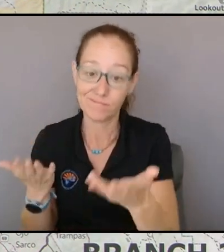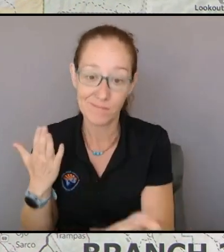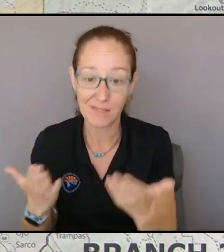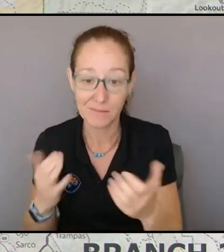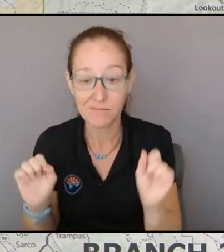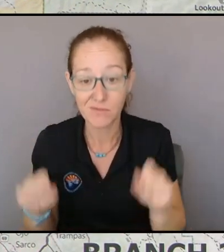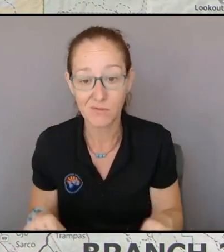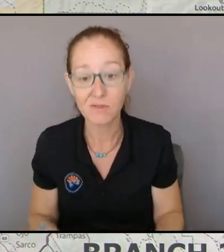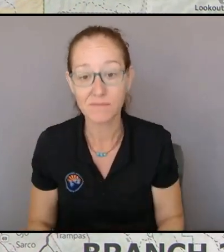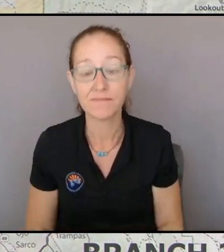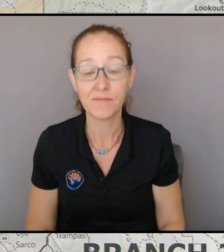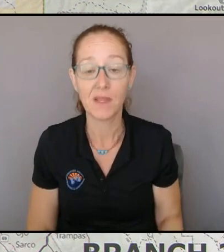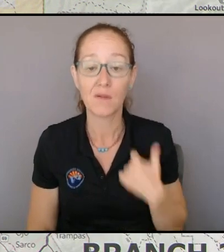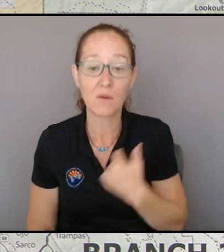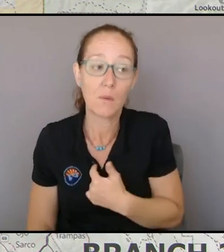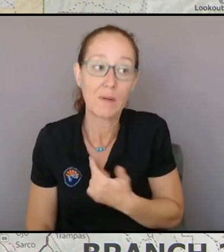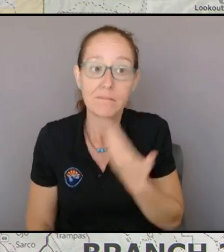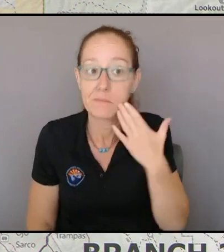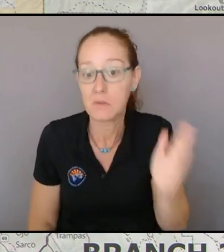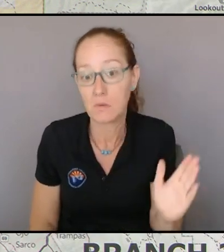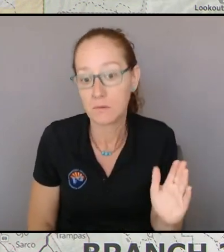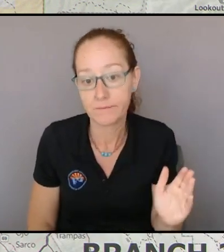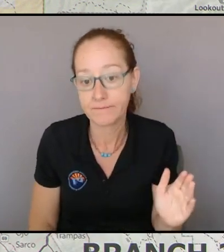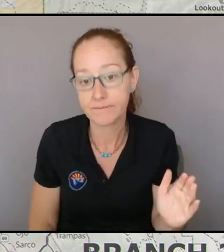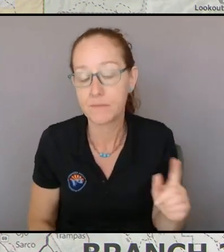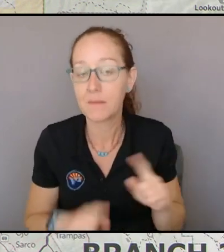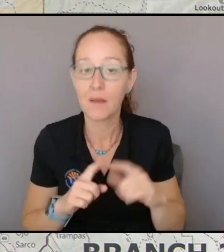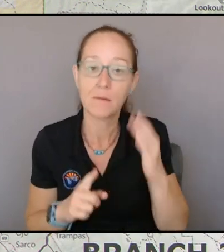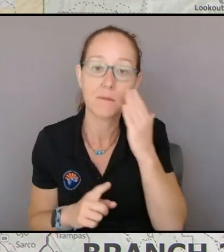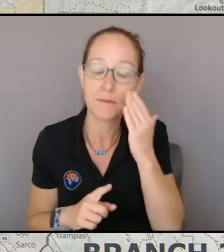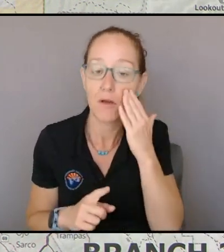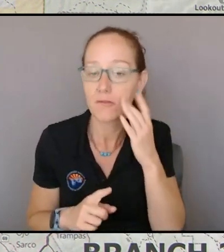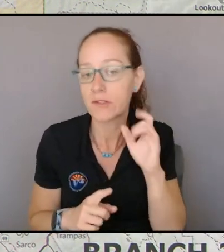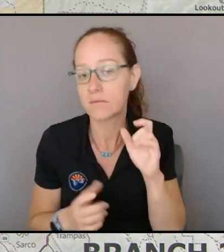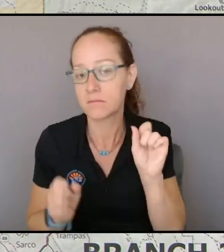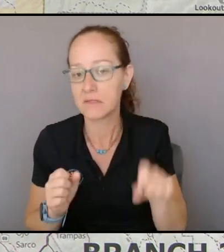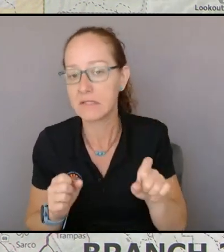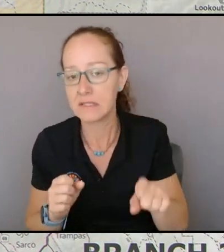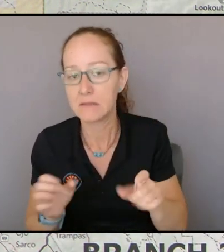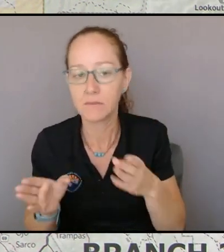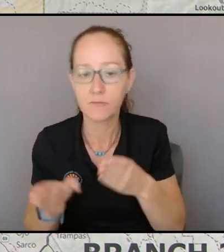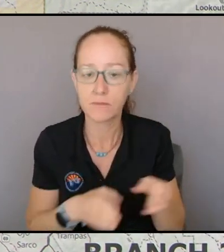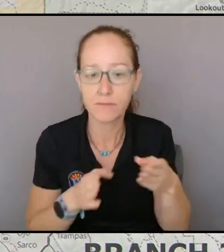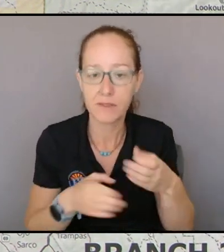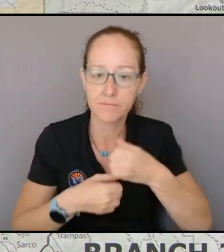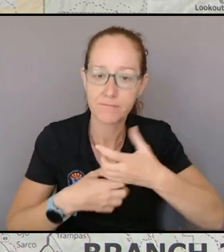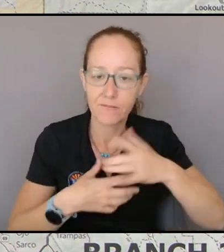that that is something that we need to prepare for. Part of that preparation is that dozer line that was put in there and